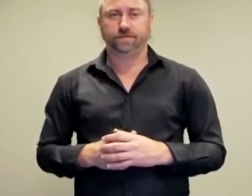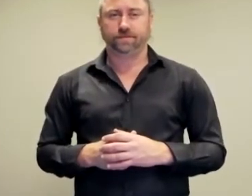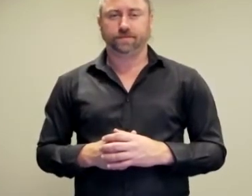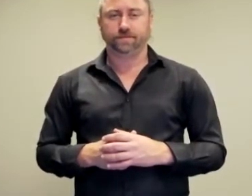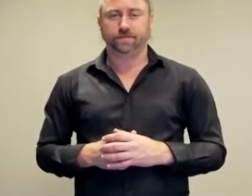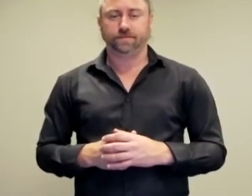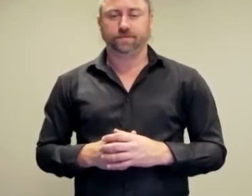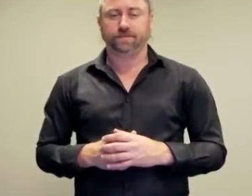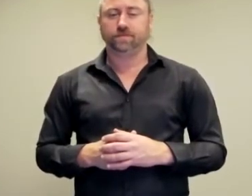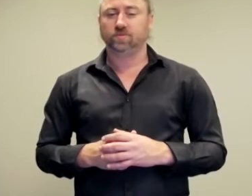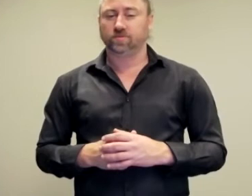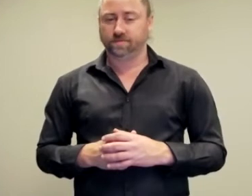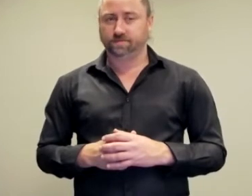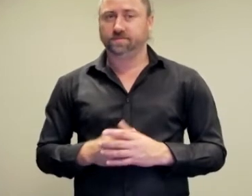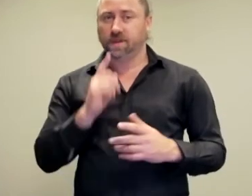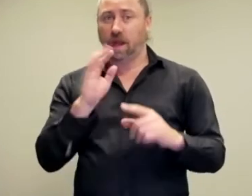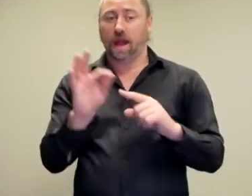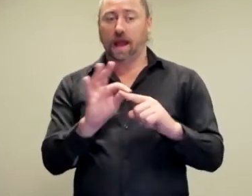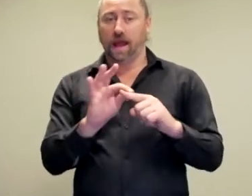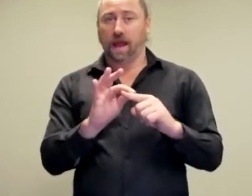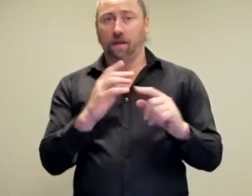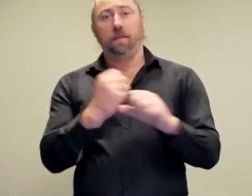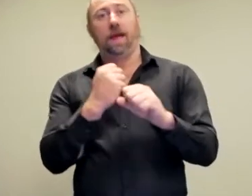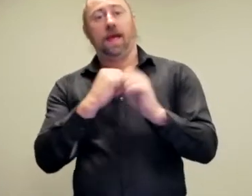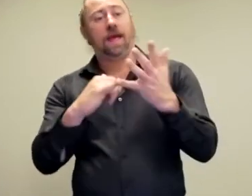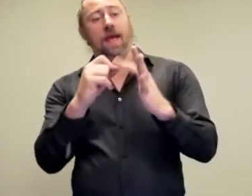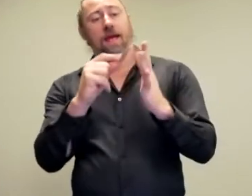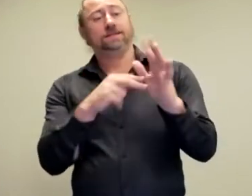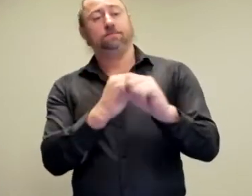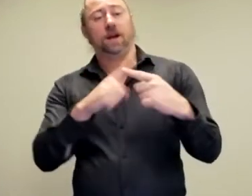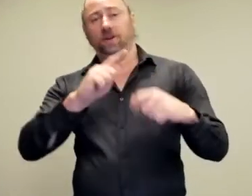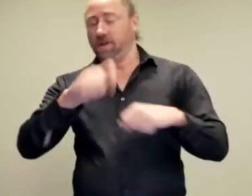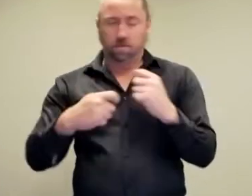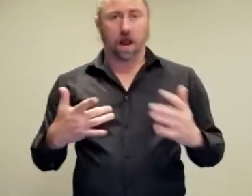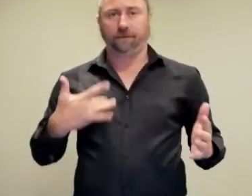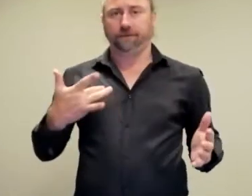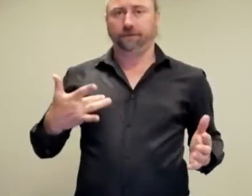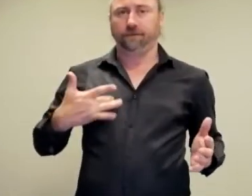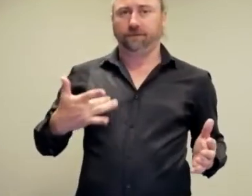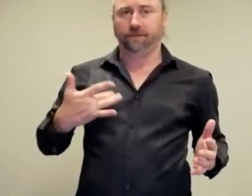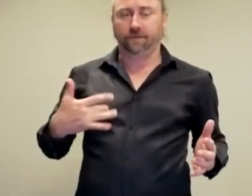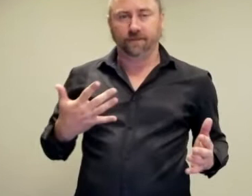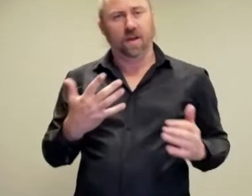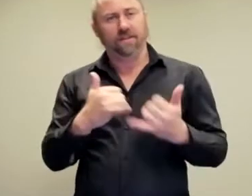Indeed the colour makes the sponges appear more alive. They are a unique form of life.